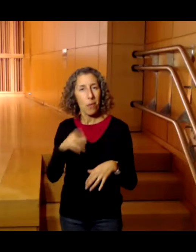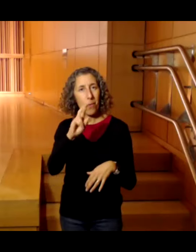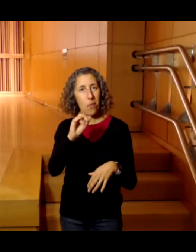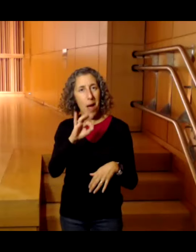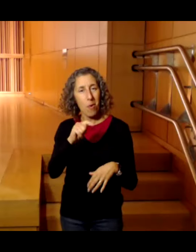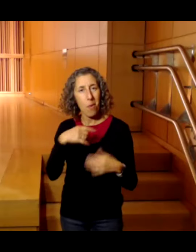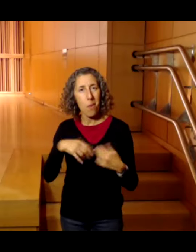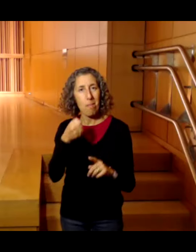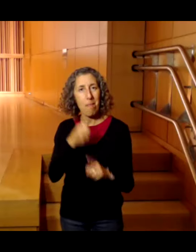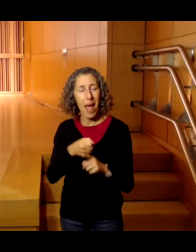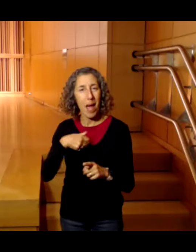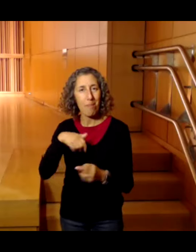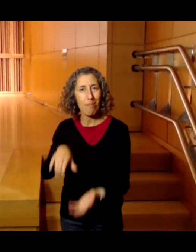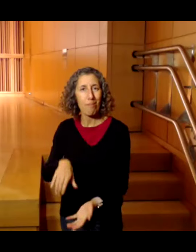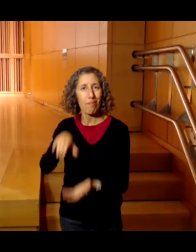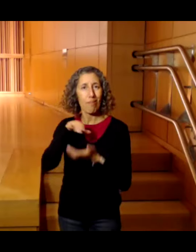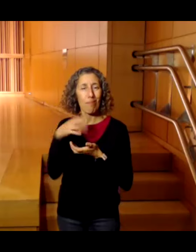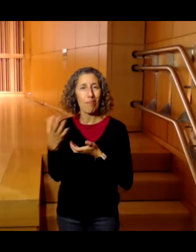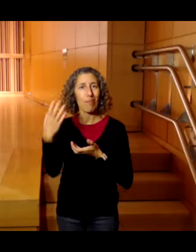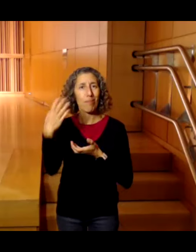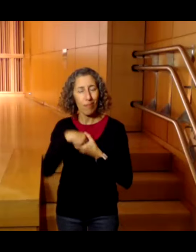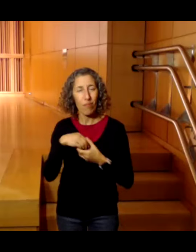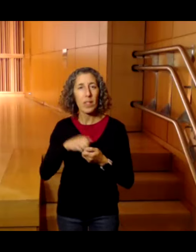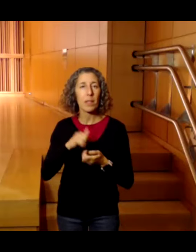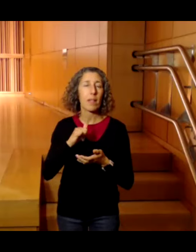And the same generous, critical spirit, it was tendered.